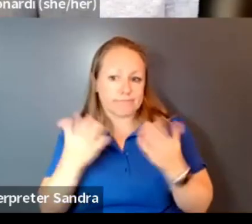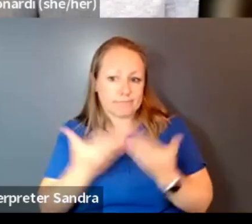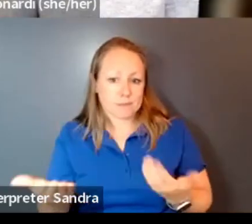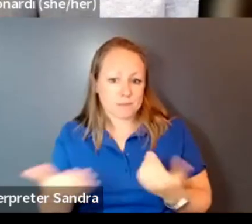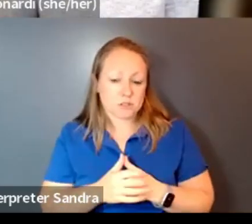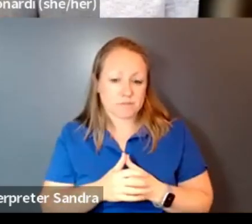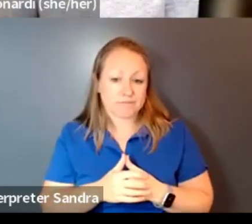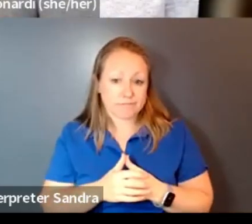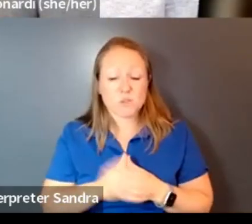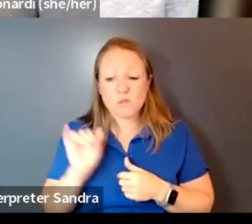important.